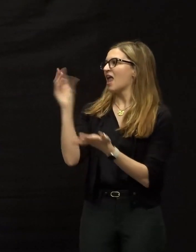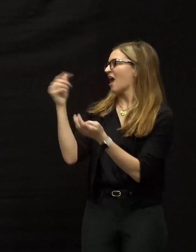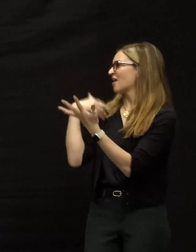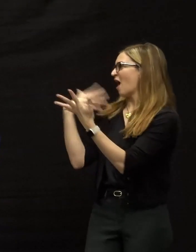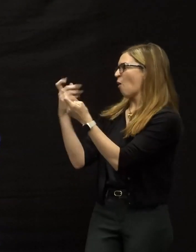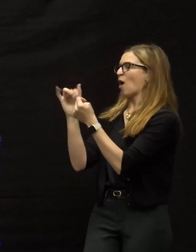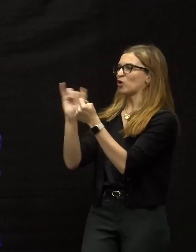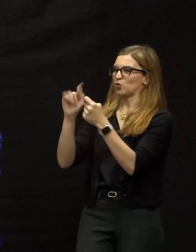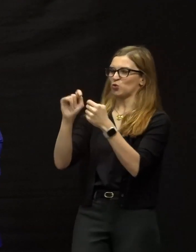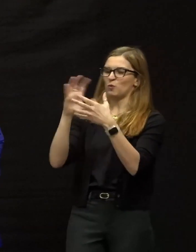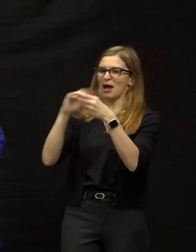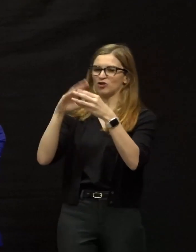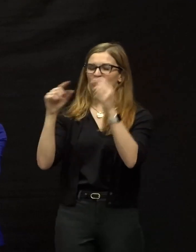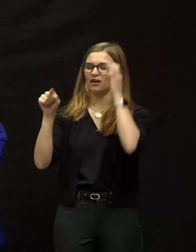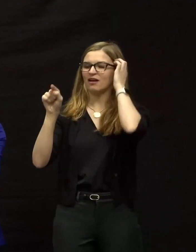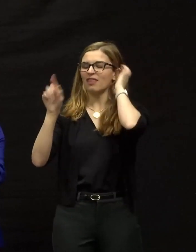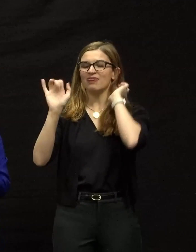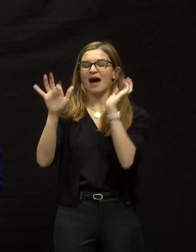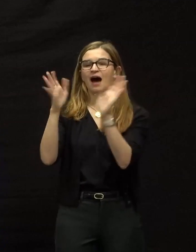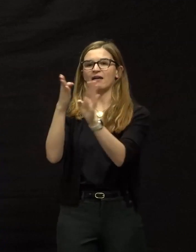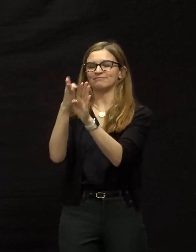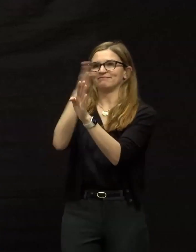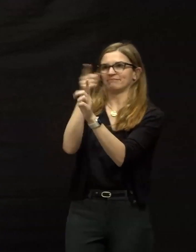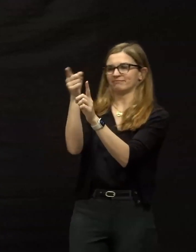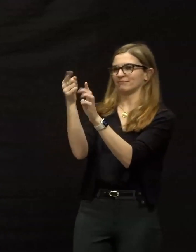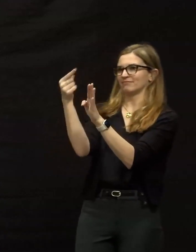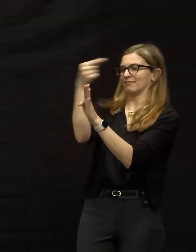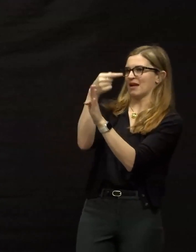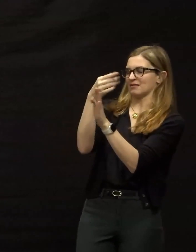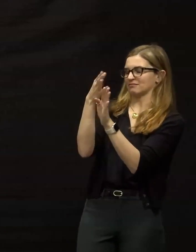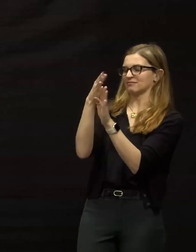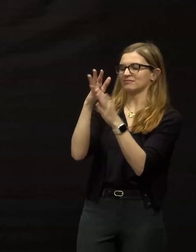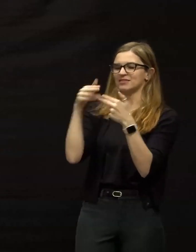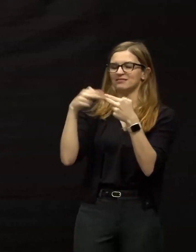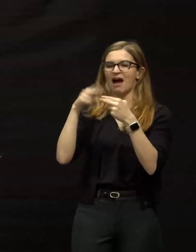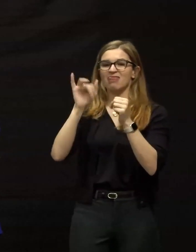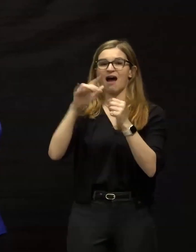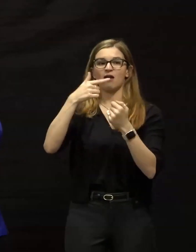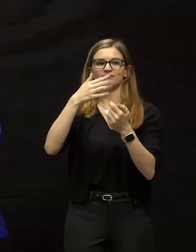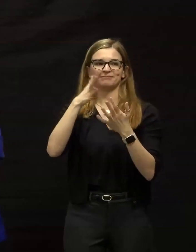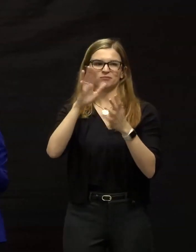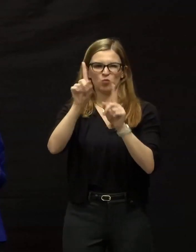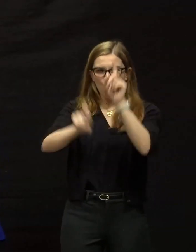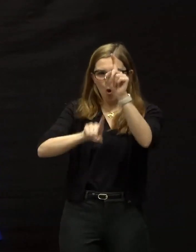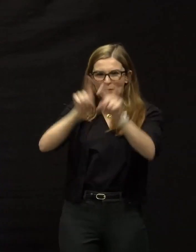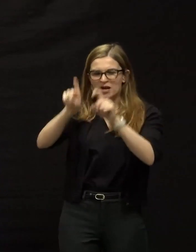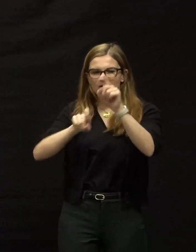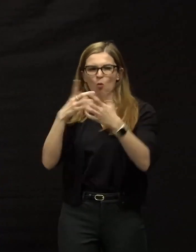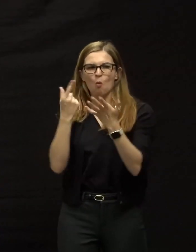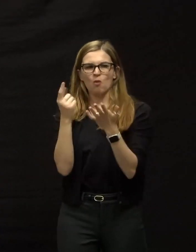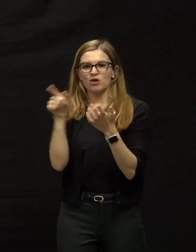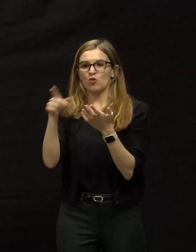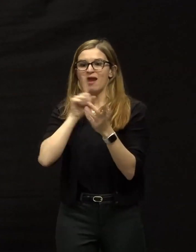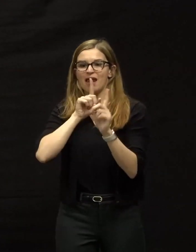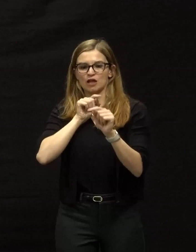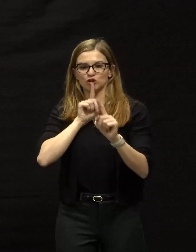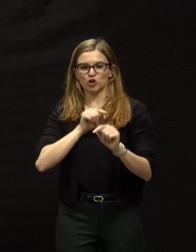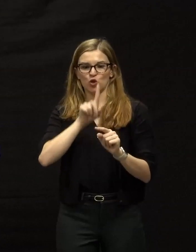Yes and yeah, I do just wanna mention here, so in the previous slide, the questions, you know,